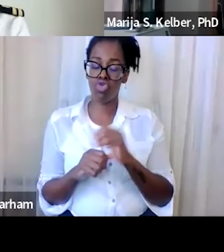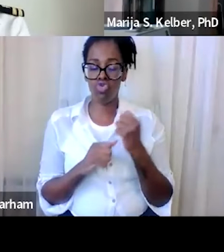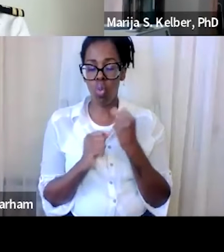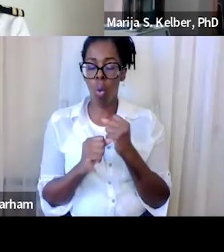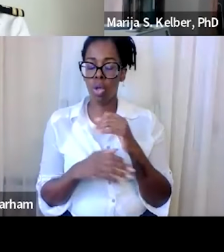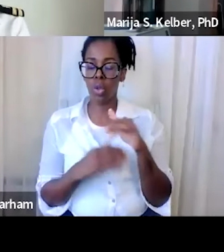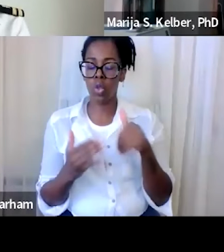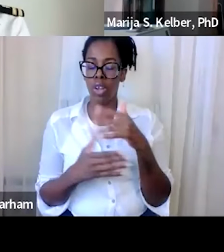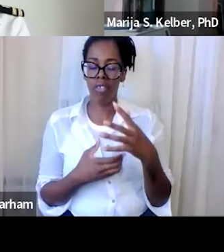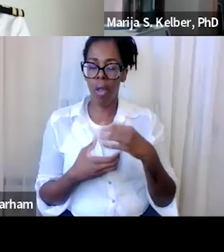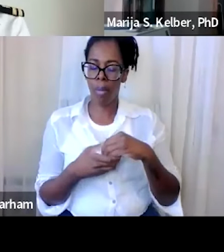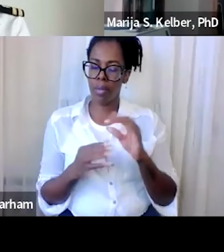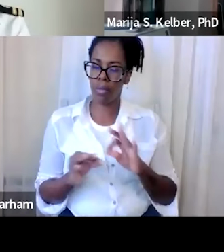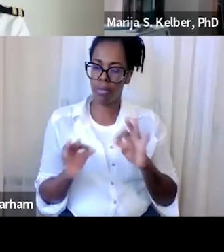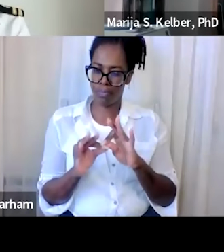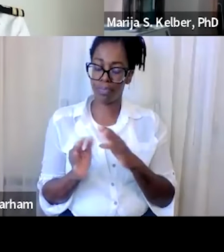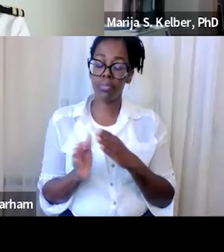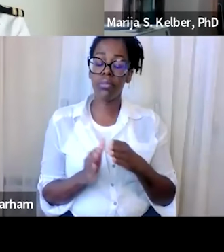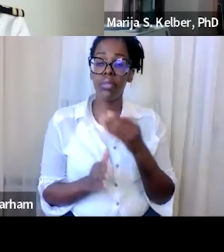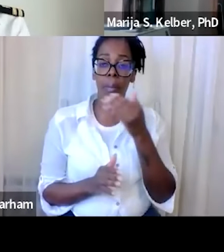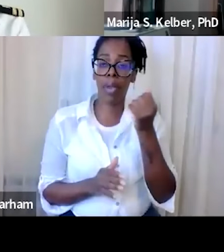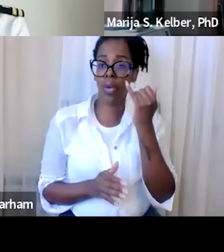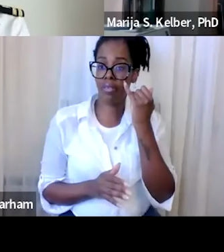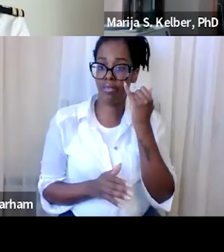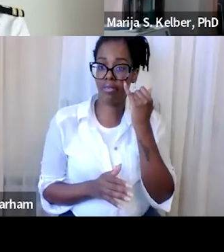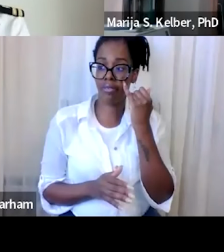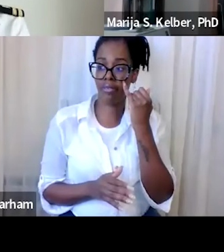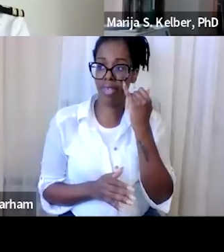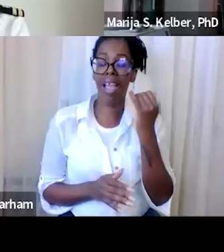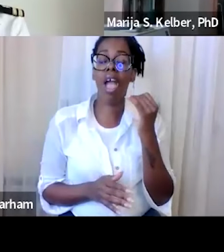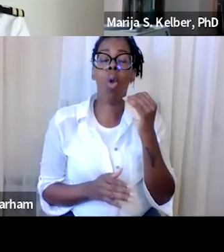I think really it would be better that any family reunification